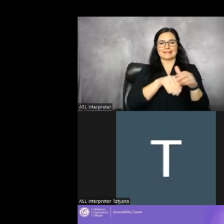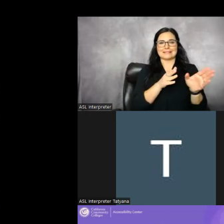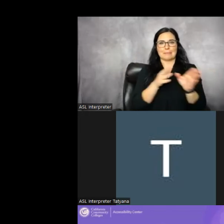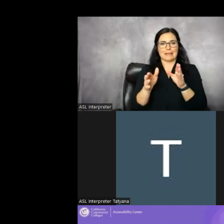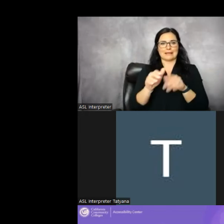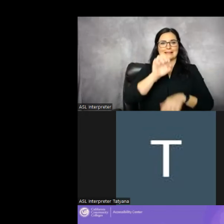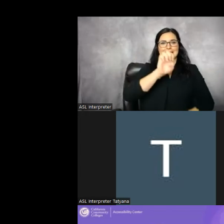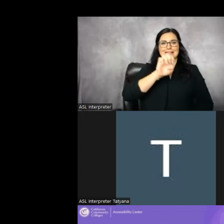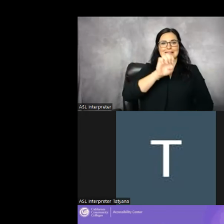And you are now on.